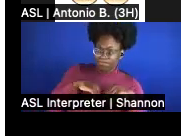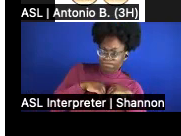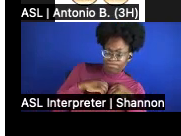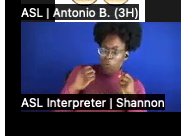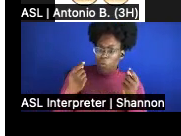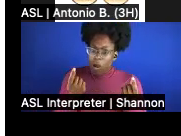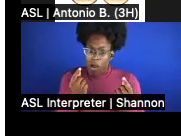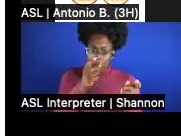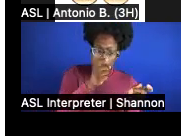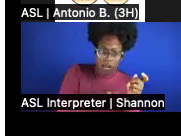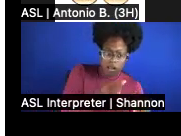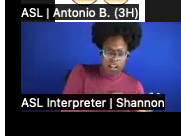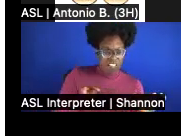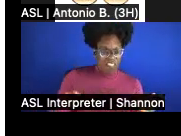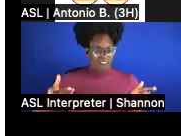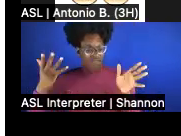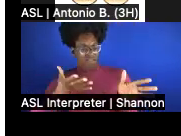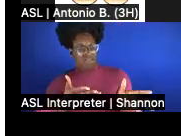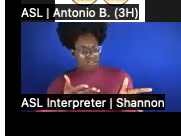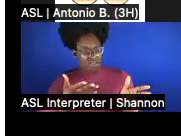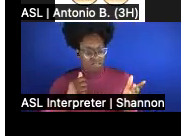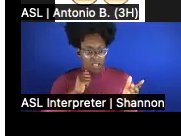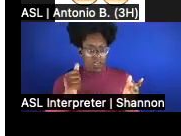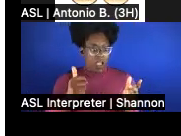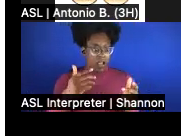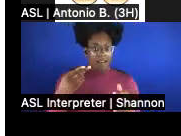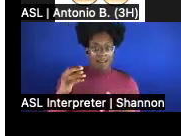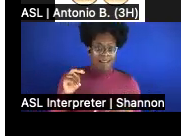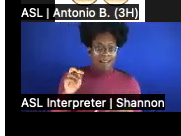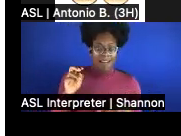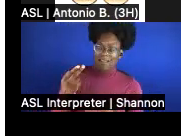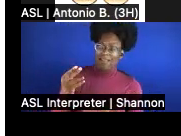that influenced these writers to revise as they did. But the moves that consultants made in these